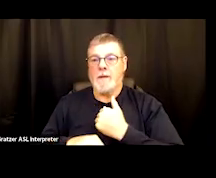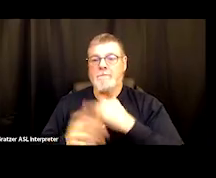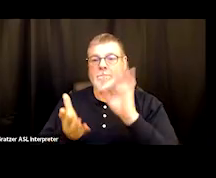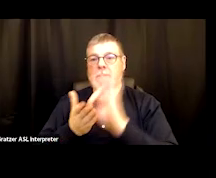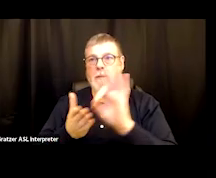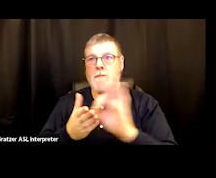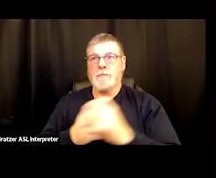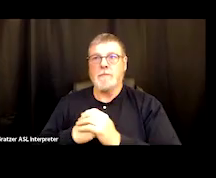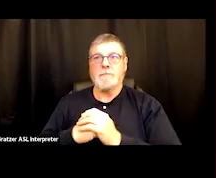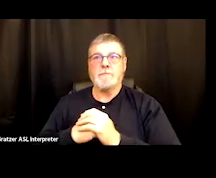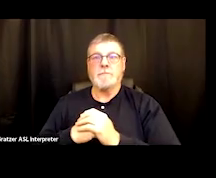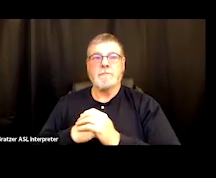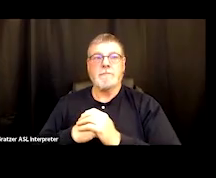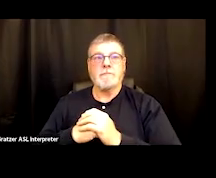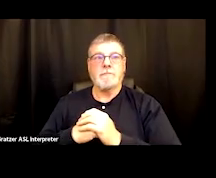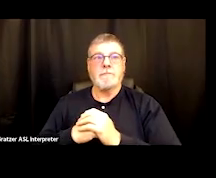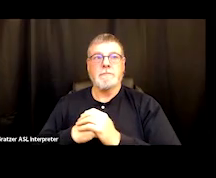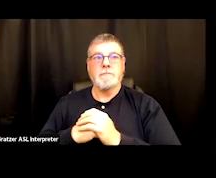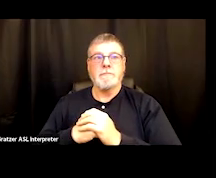once we verify you completed the SOAR online course.